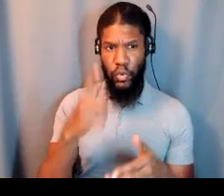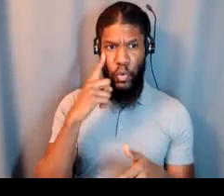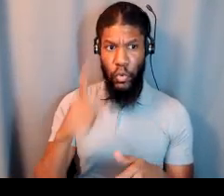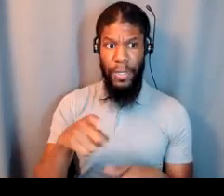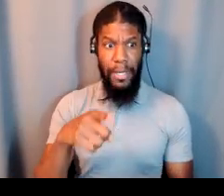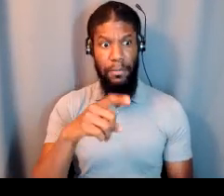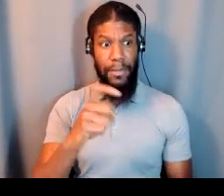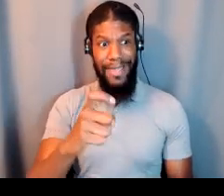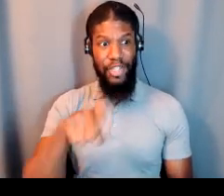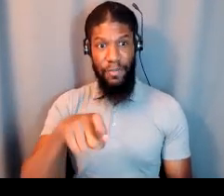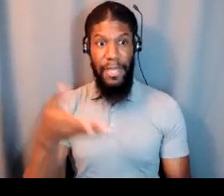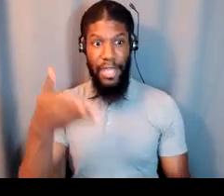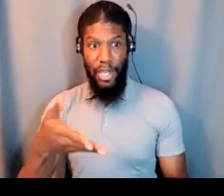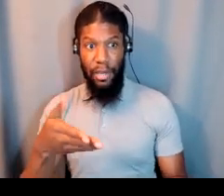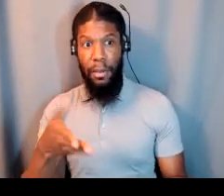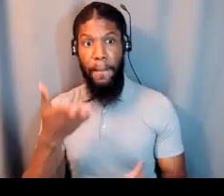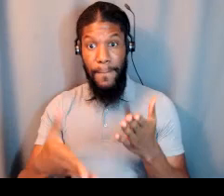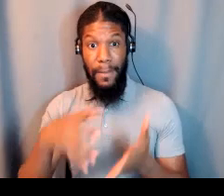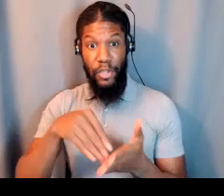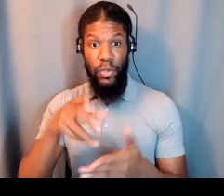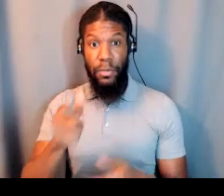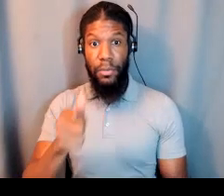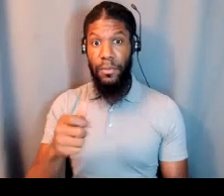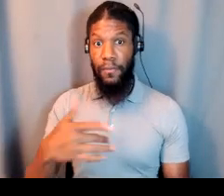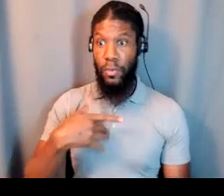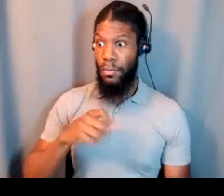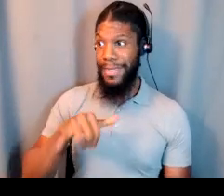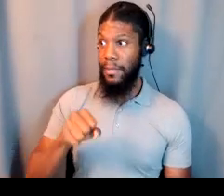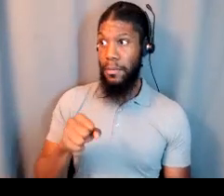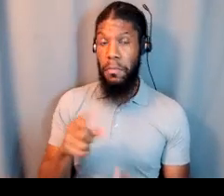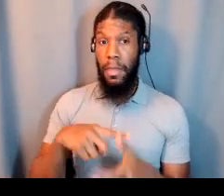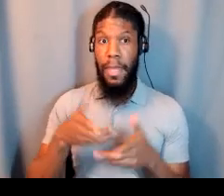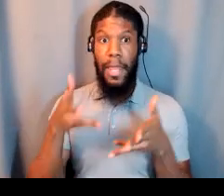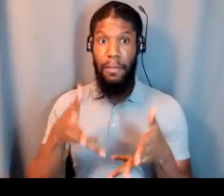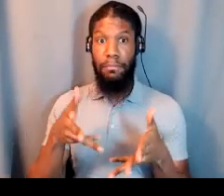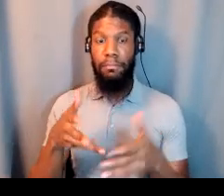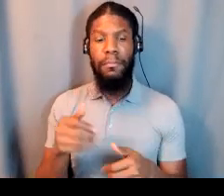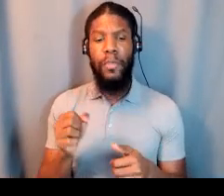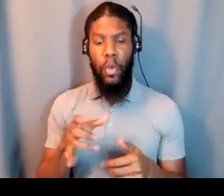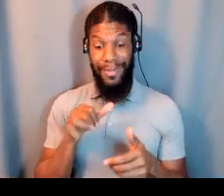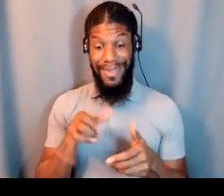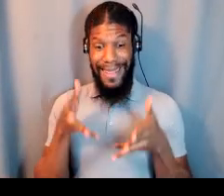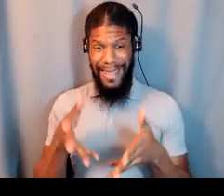and not make any changes. The fact that they re not making changes isn t necessarily the problem as much as not understanding